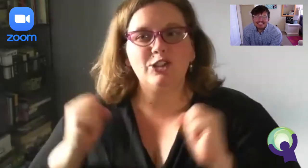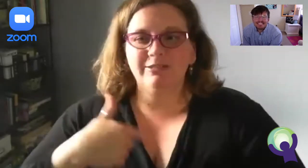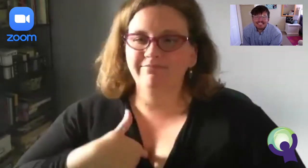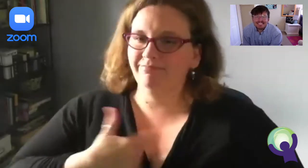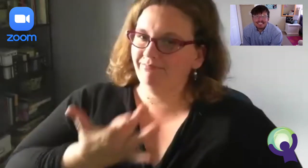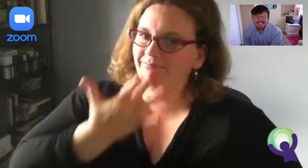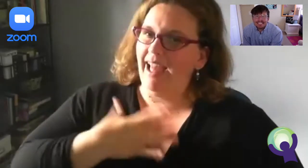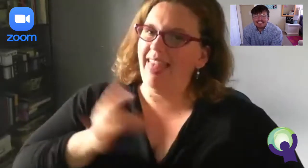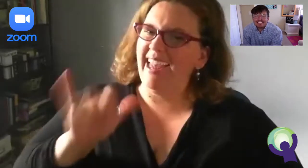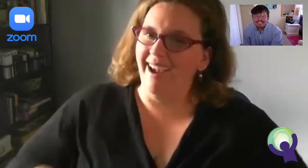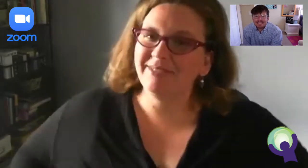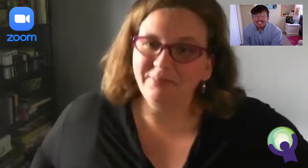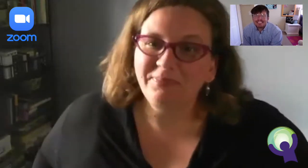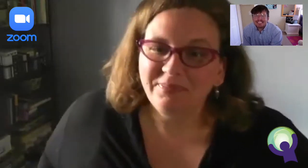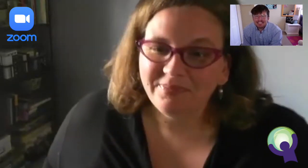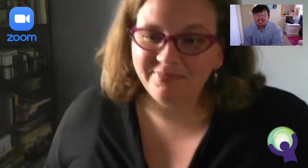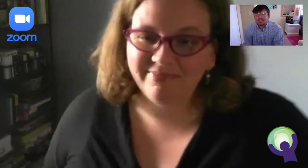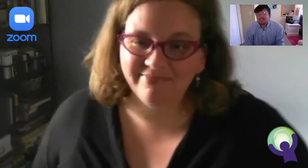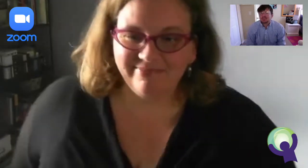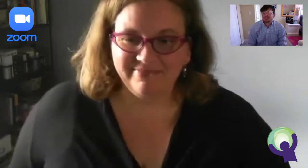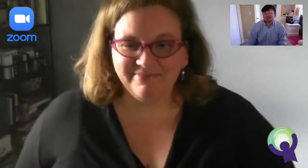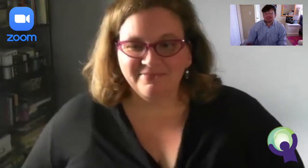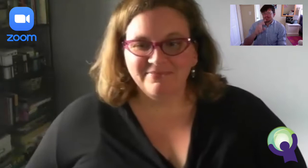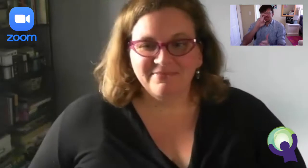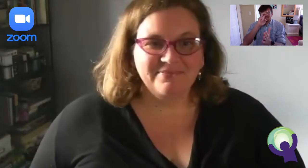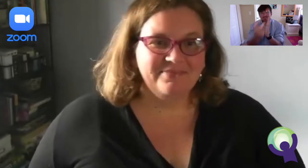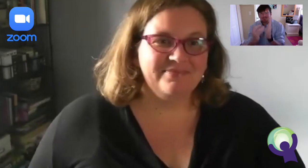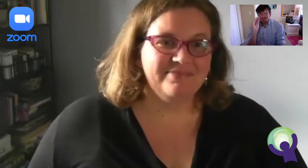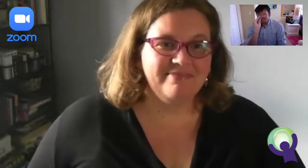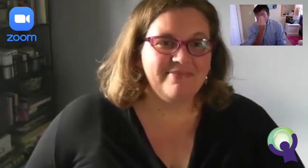We still have kind of a longer winter and I like that about it.